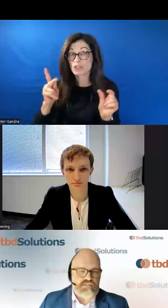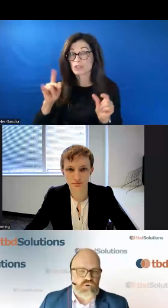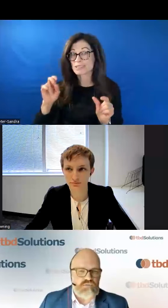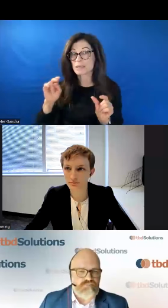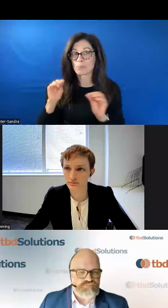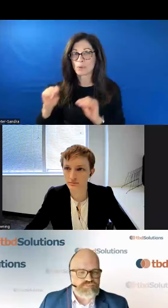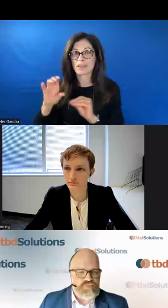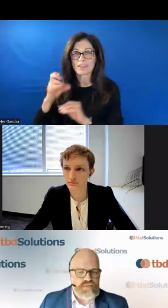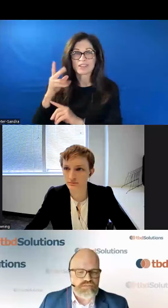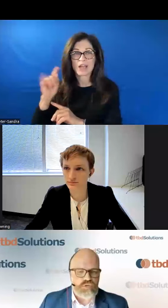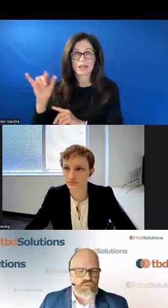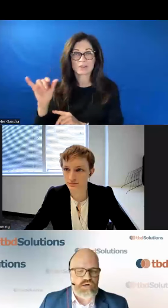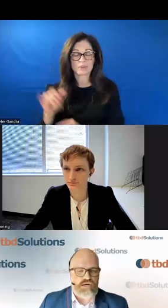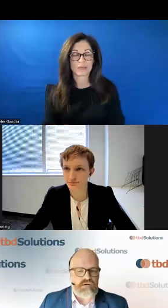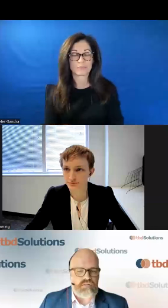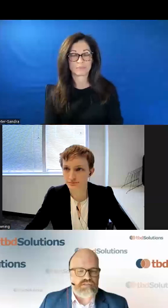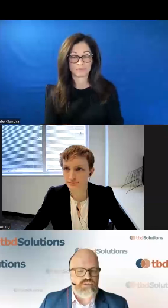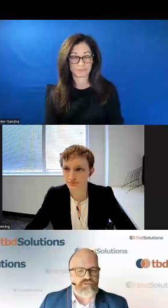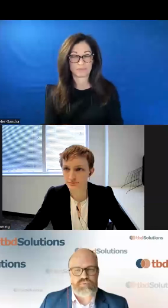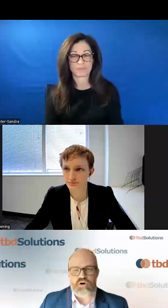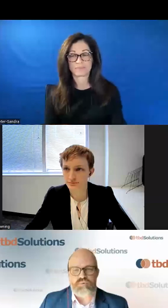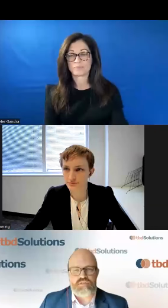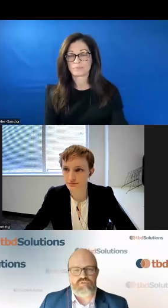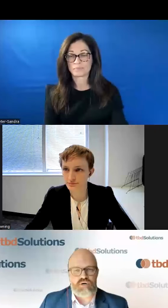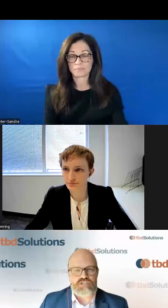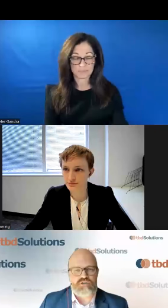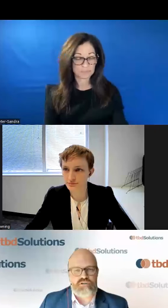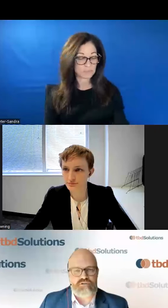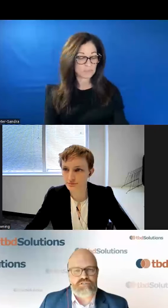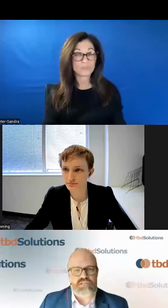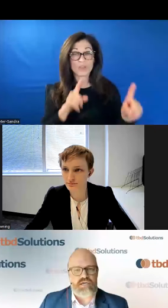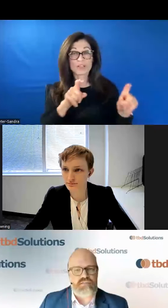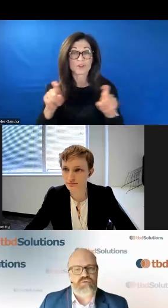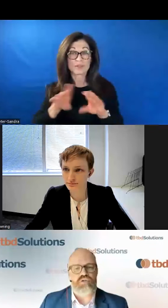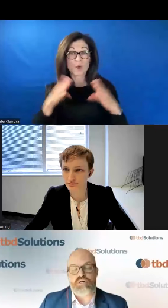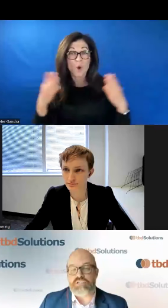CHAT. THAT WILL BE OPEN UNTIL MARCH 31ST AND THOSE THAT